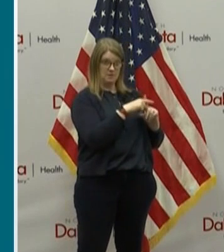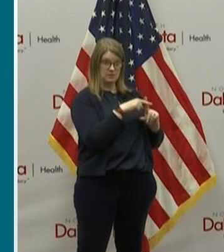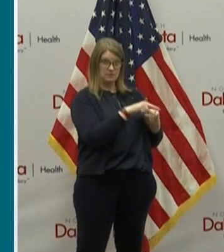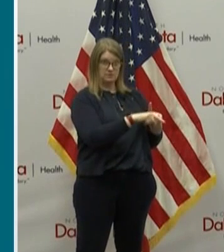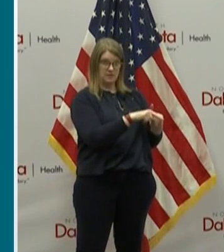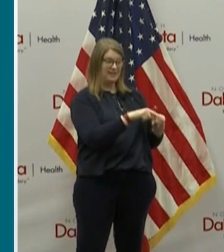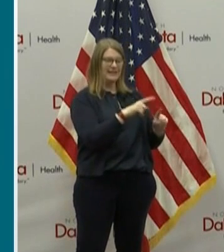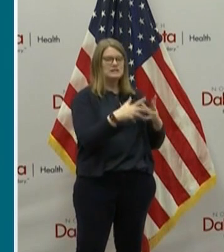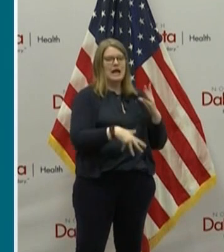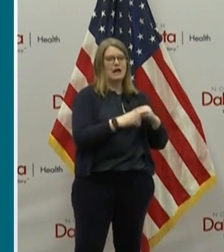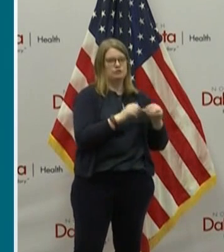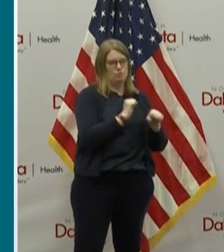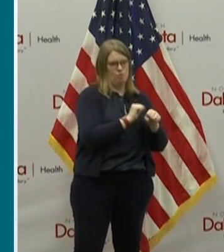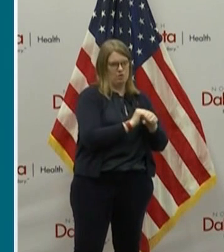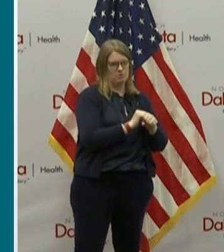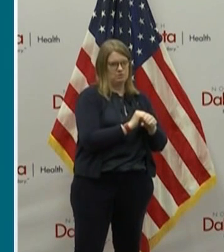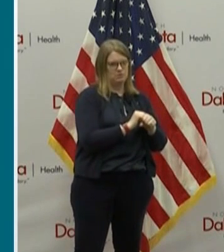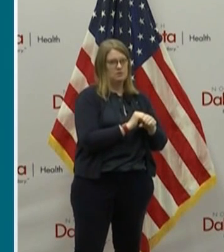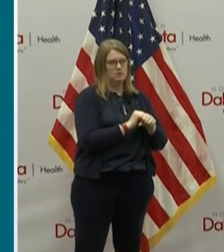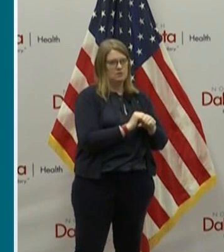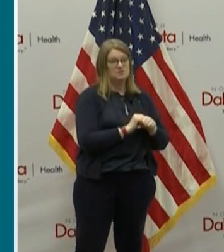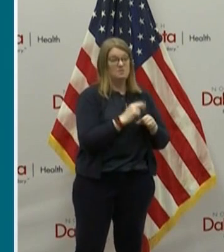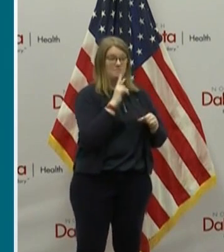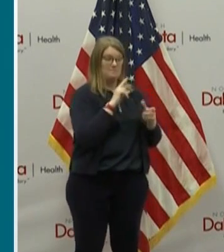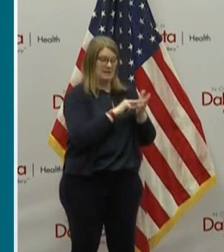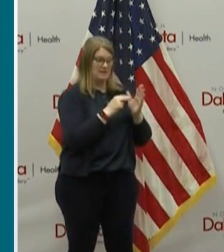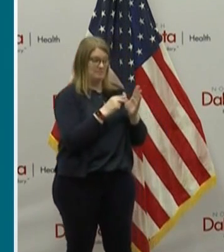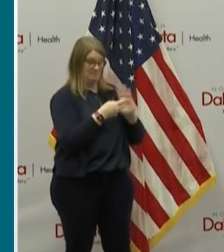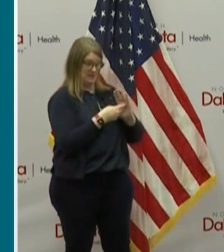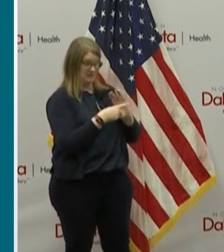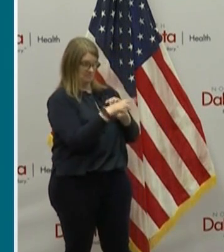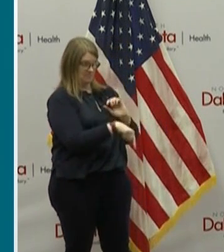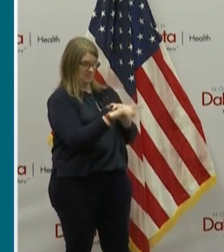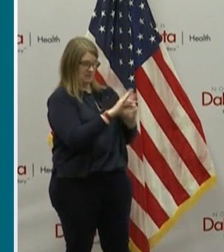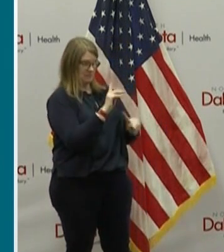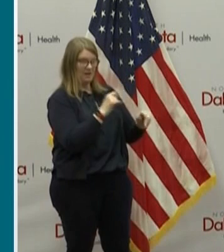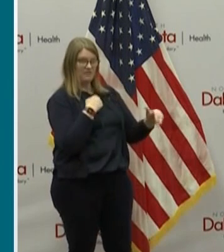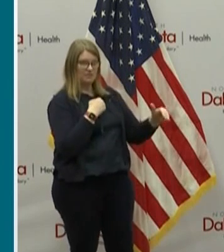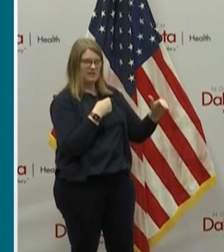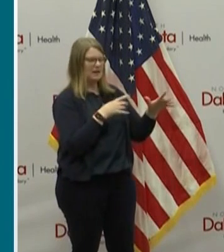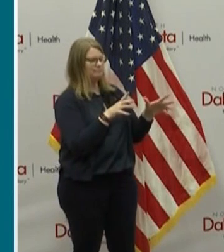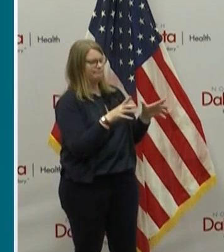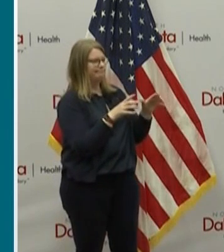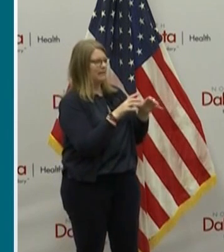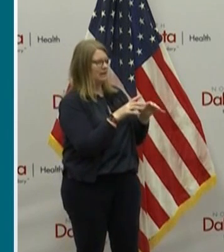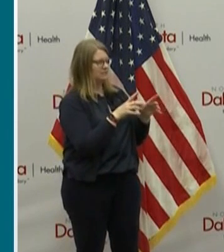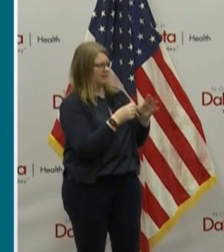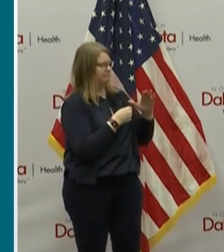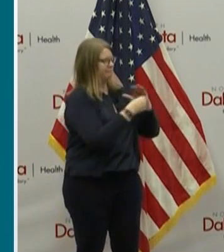WE MENTION THAT BECAUSE WHEN A PATIENT IS COVID POSITIVE THAT PUTS EXTRA WORK ON HOSPITAL AND